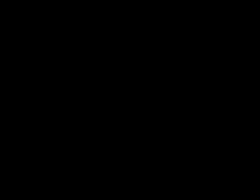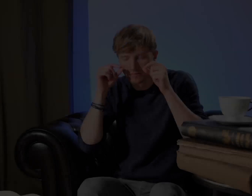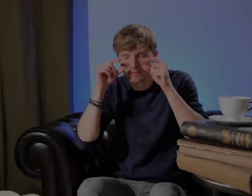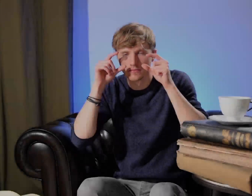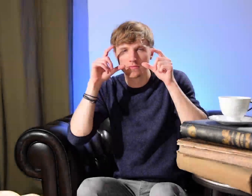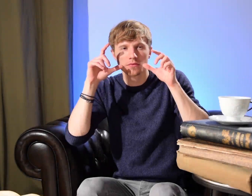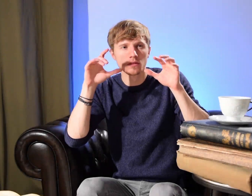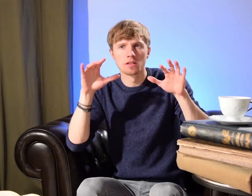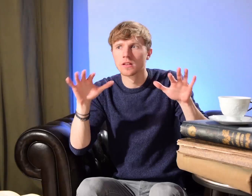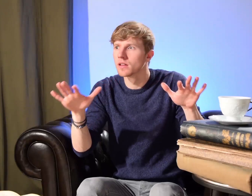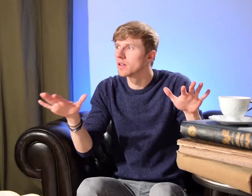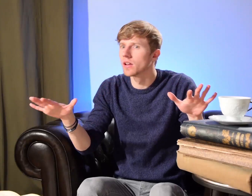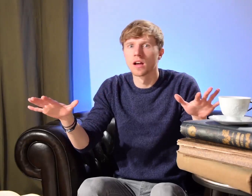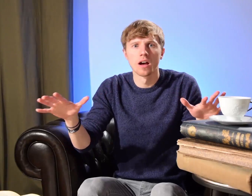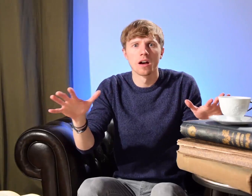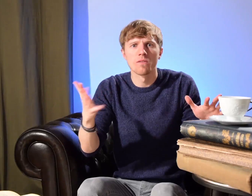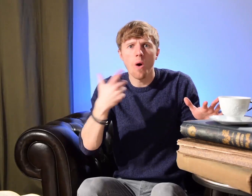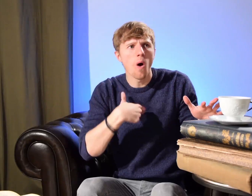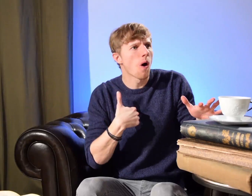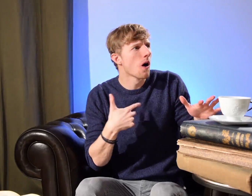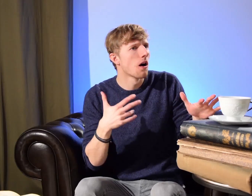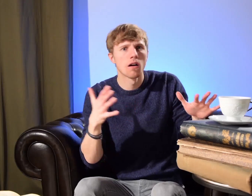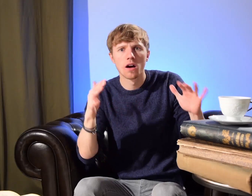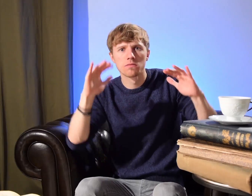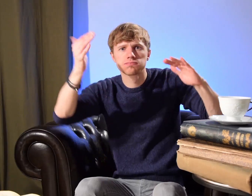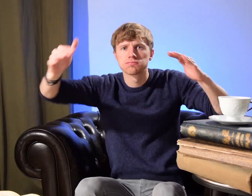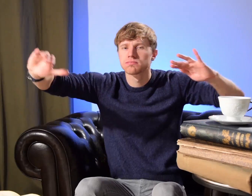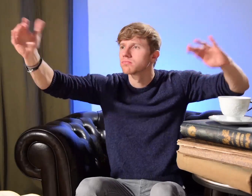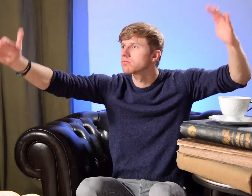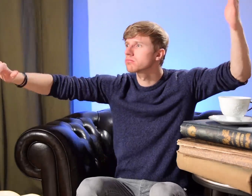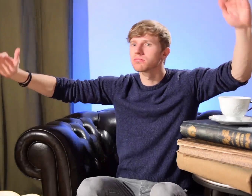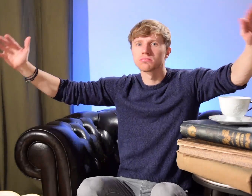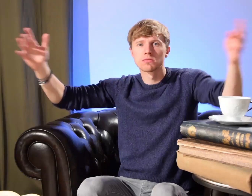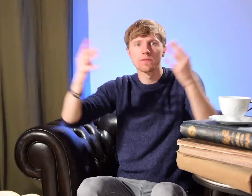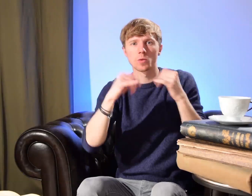When she came around again, she looked around in surprise. Where was she?